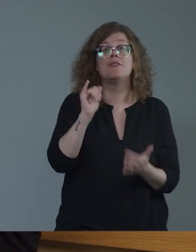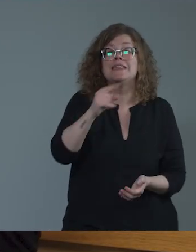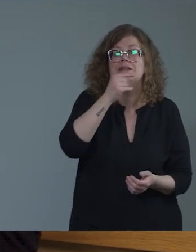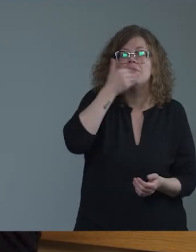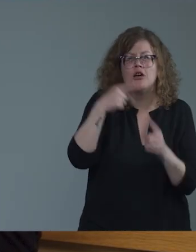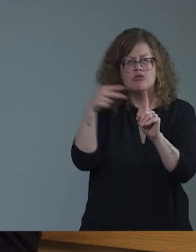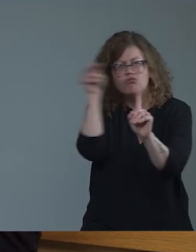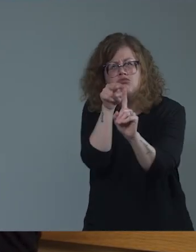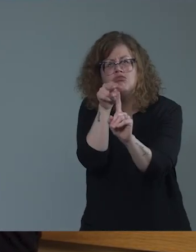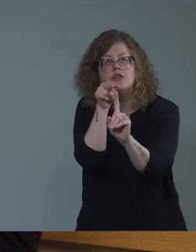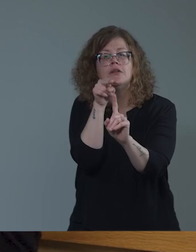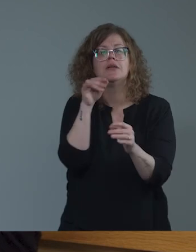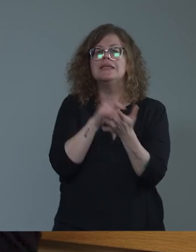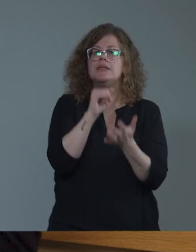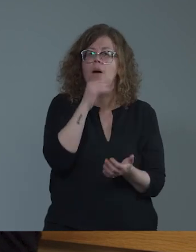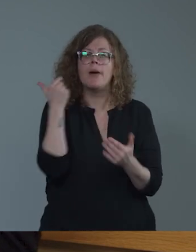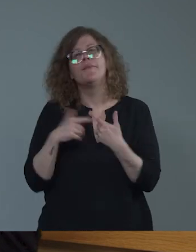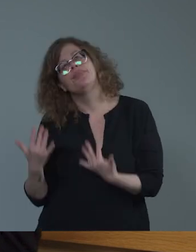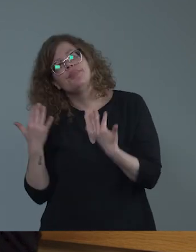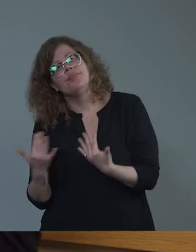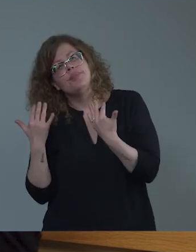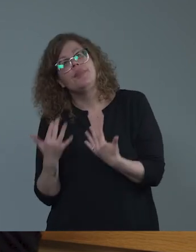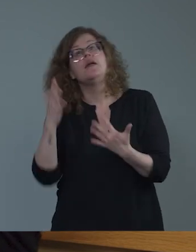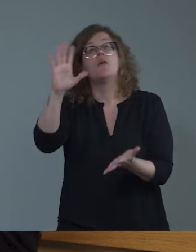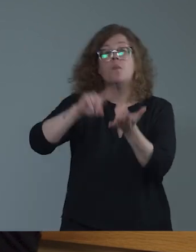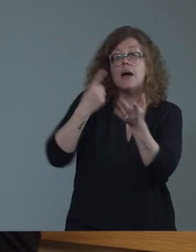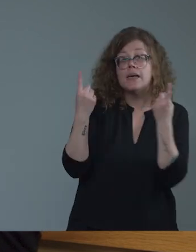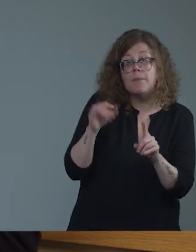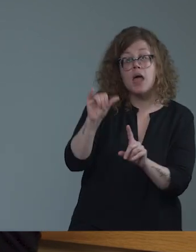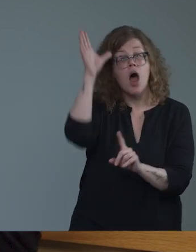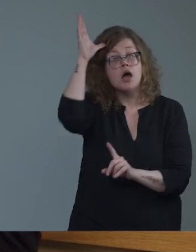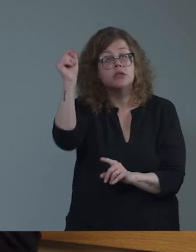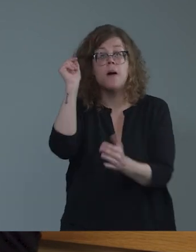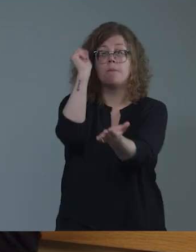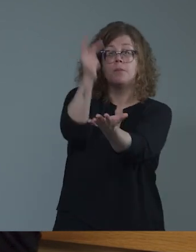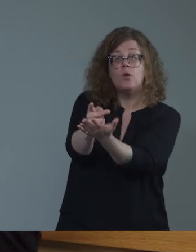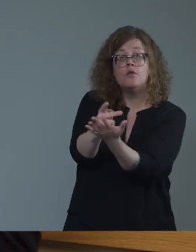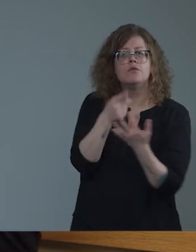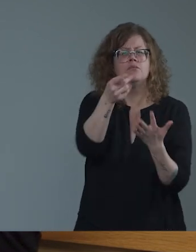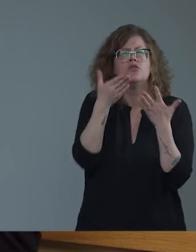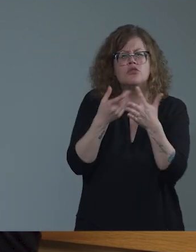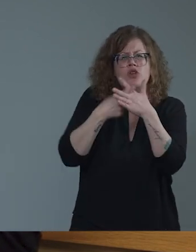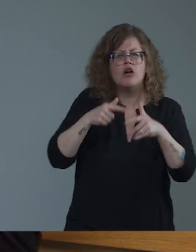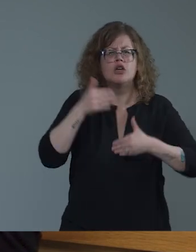different options. And then there's say, well I love this. You know I prefer this with that. It’s